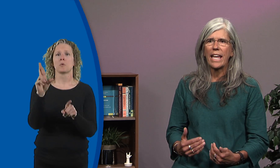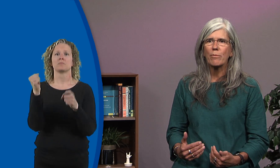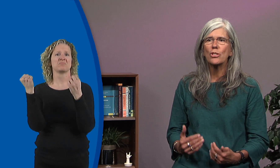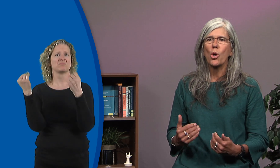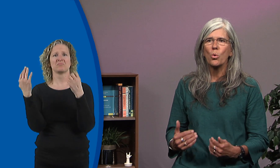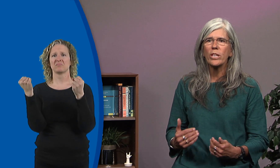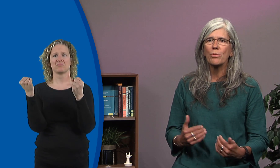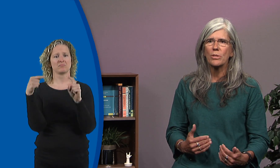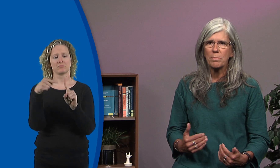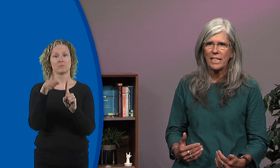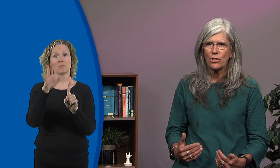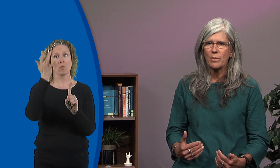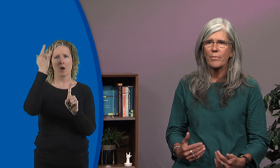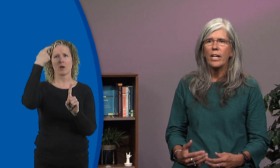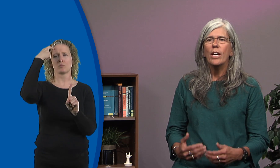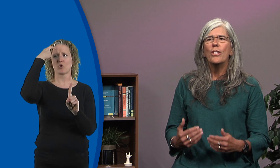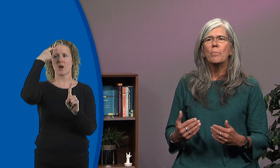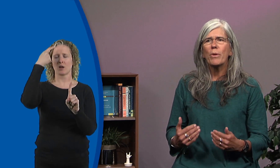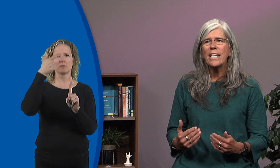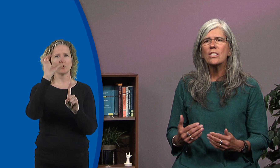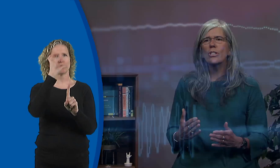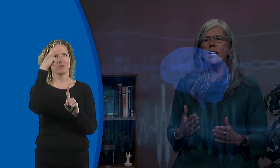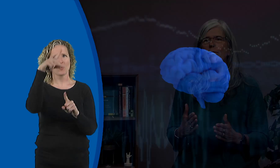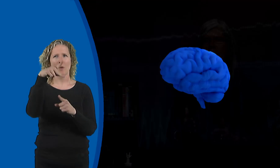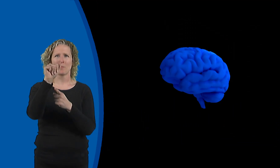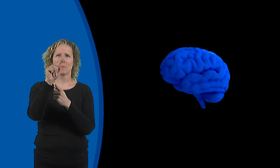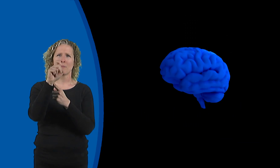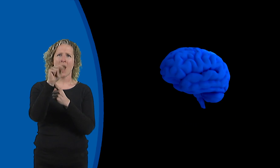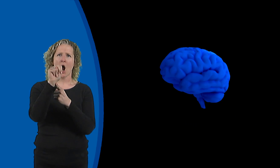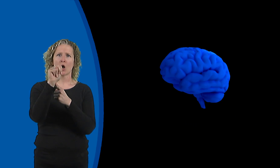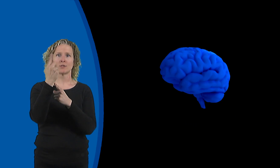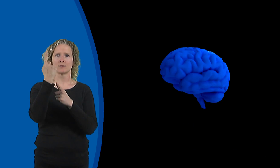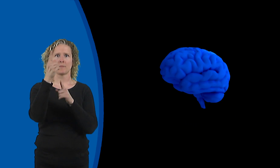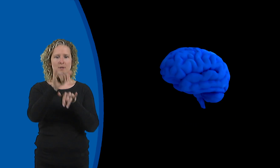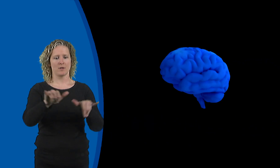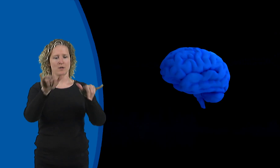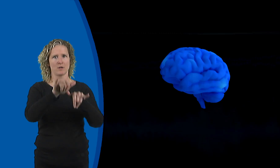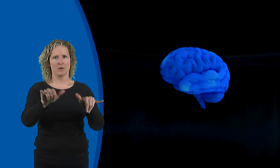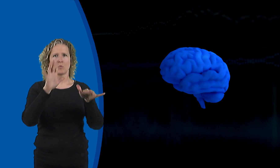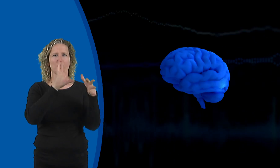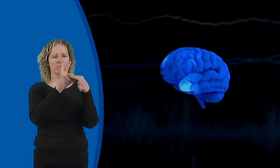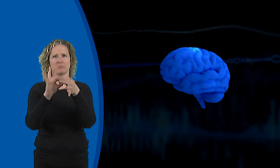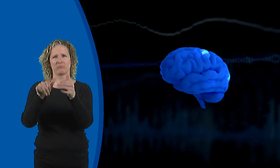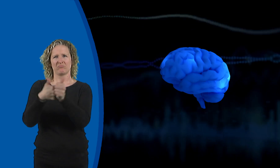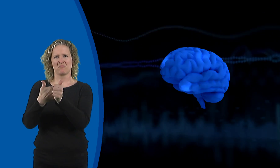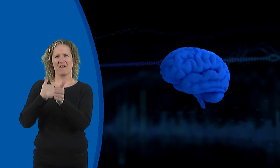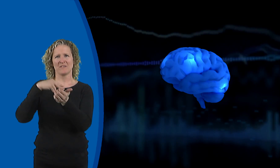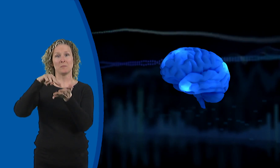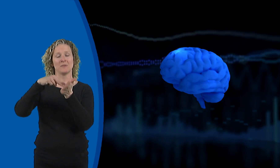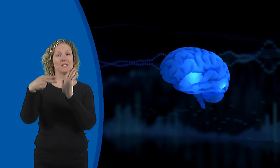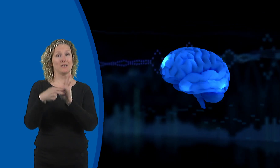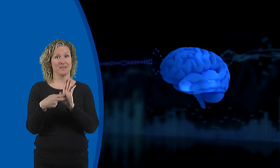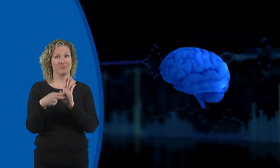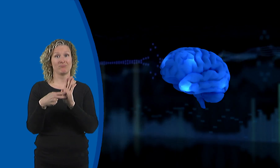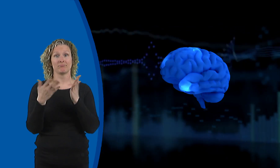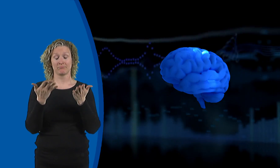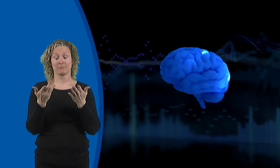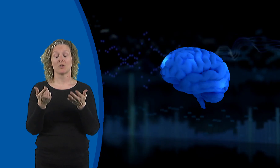only through speech. The brain is looking for patterns, and those patterns can be visual and/or auditory...